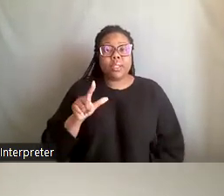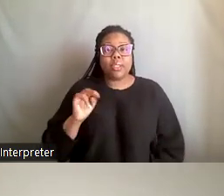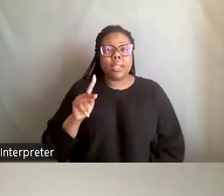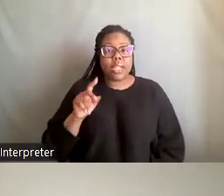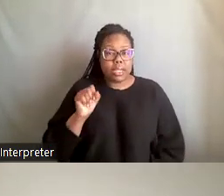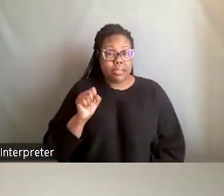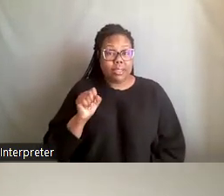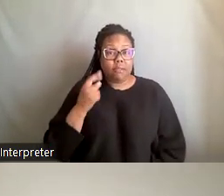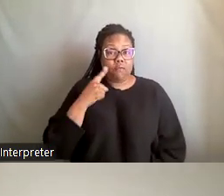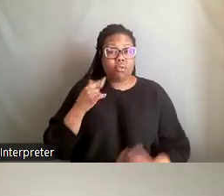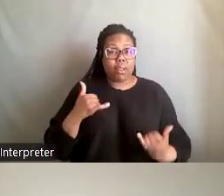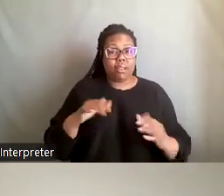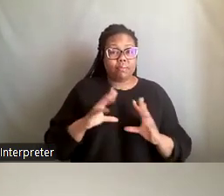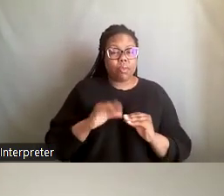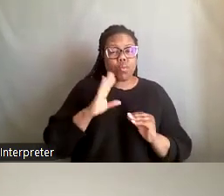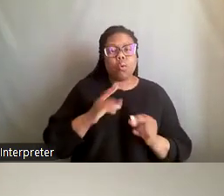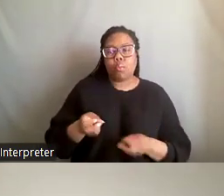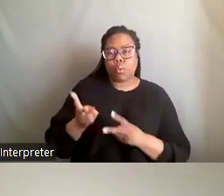, we will post links.